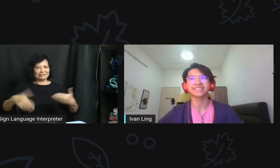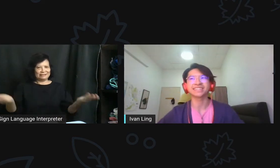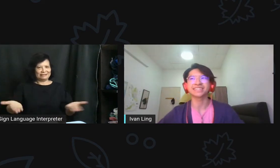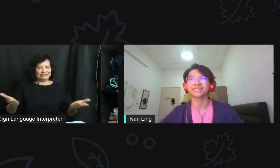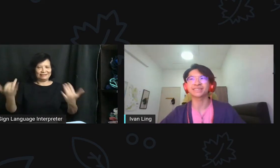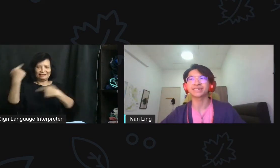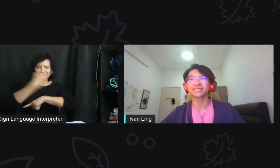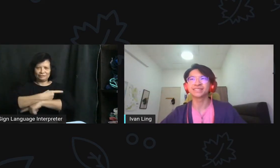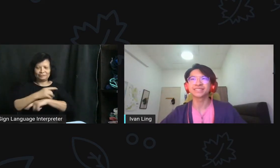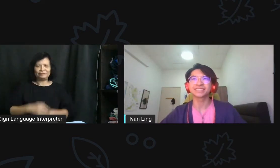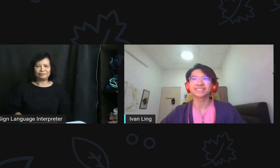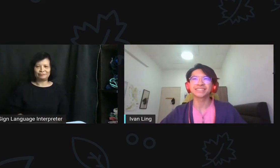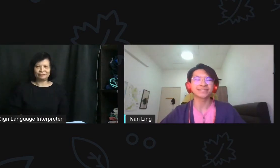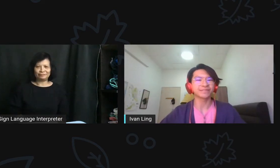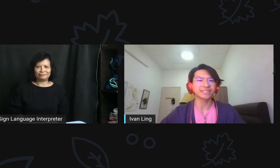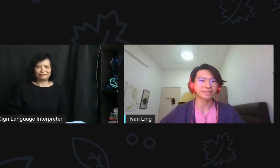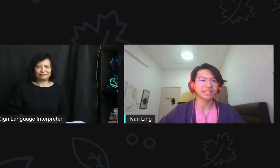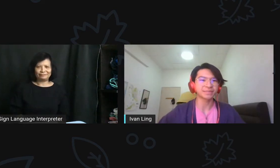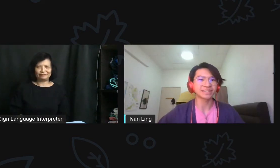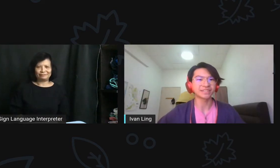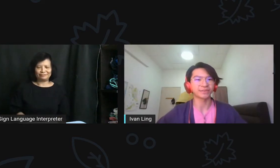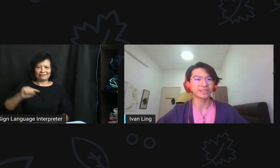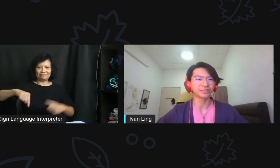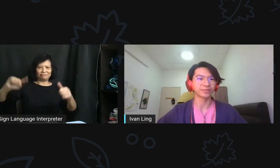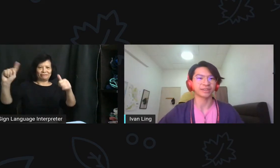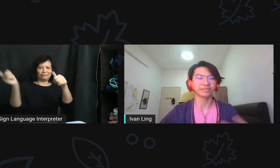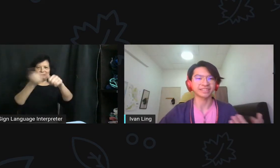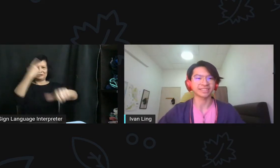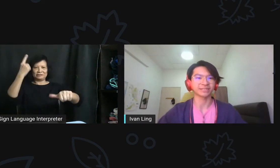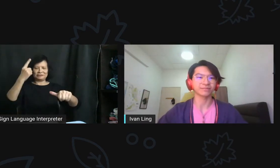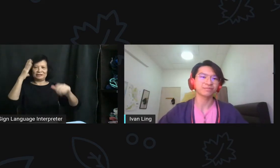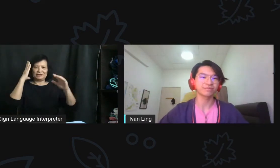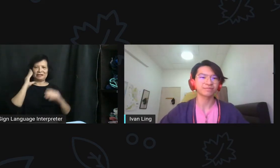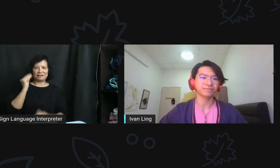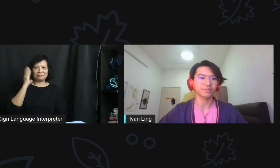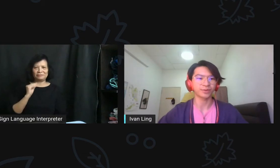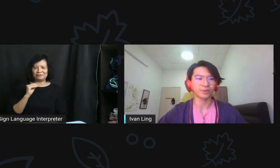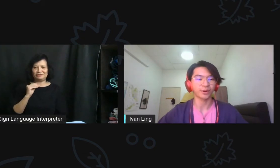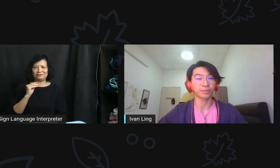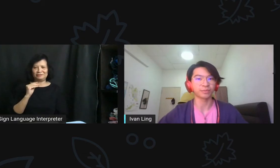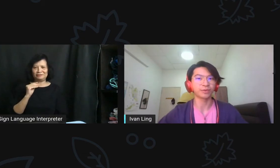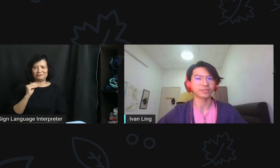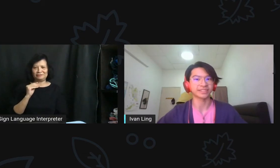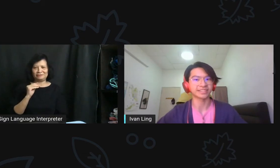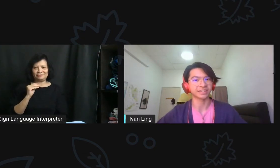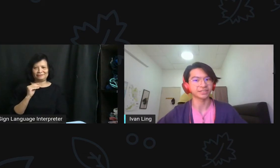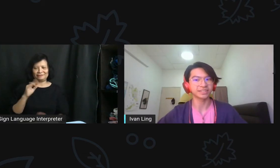It's a first time experience for me to have this open poetry session